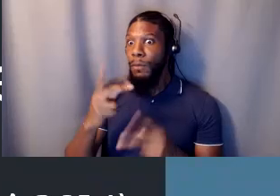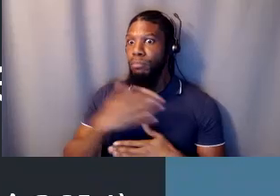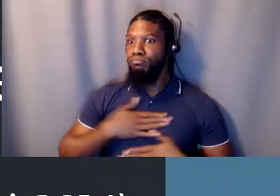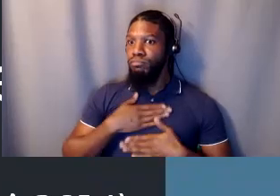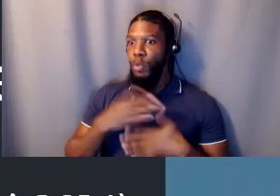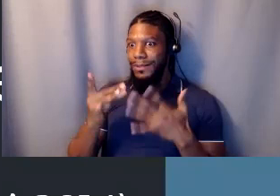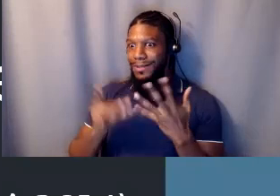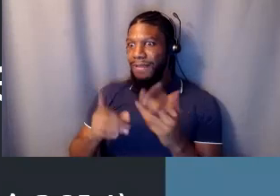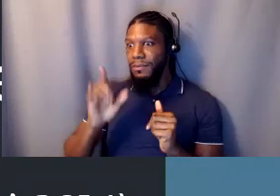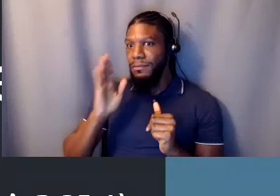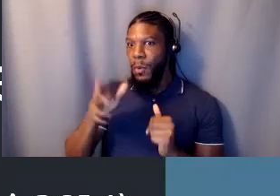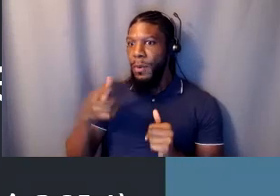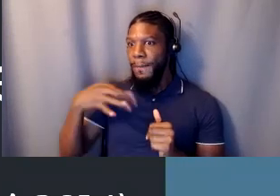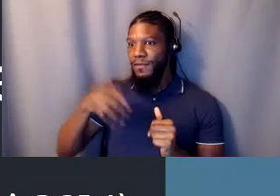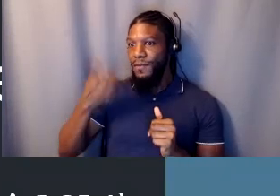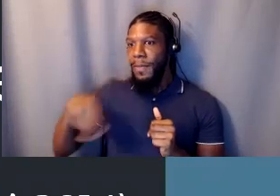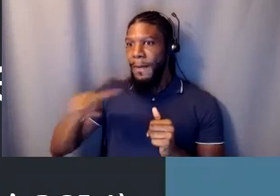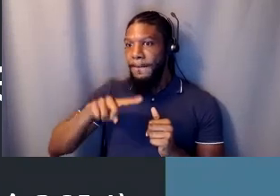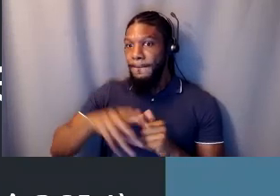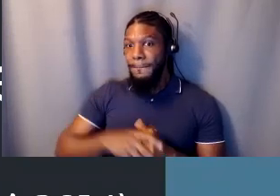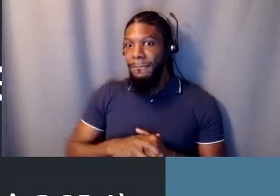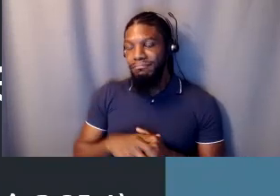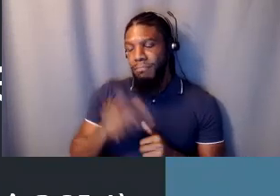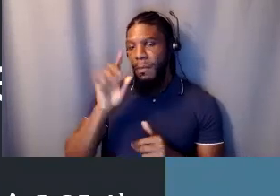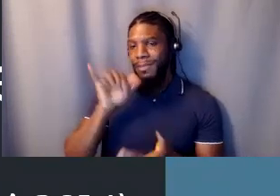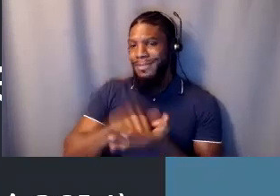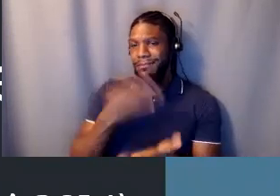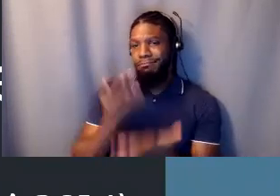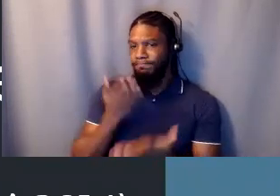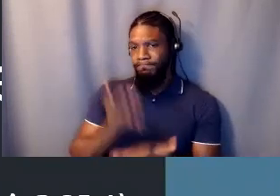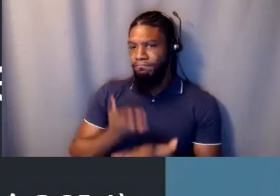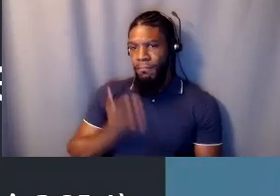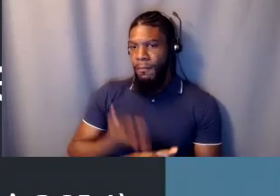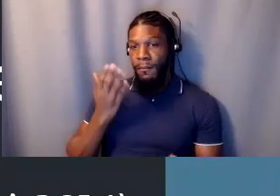And several of the studies have shown that that really is the case.